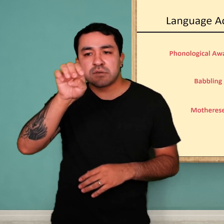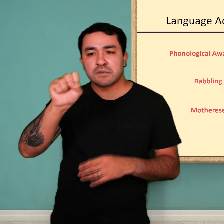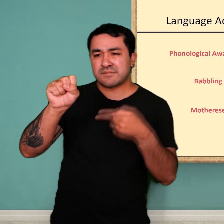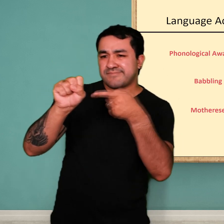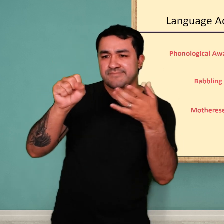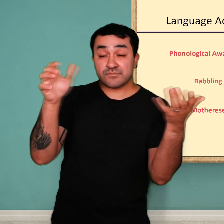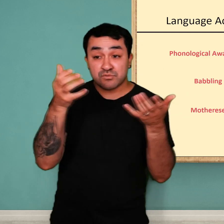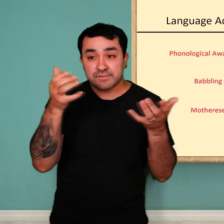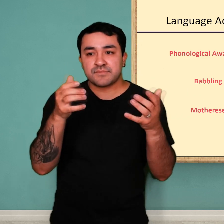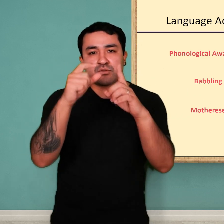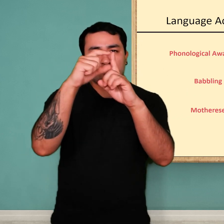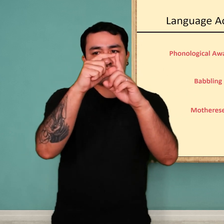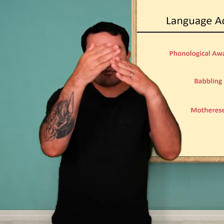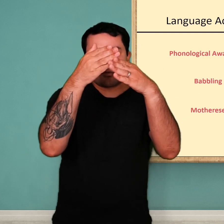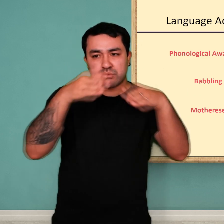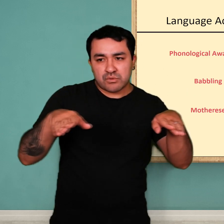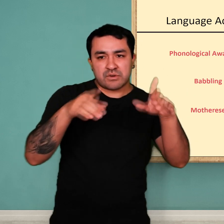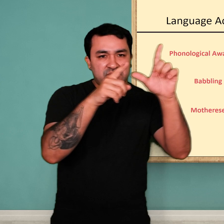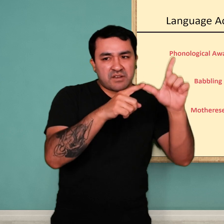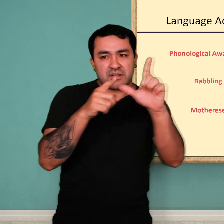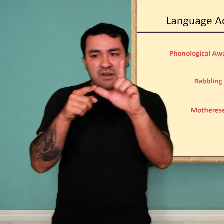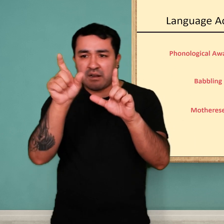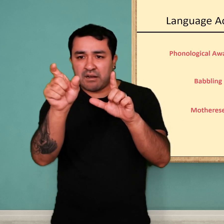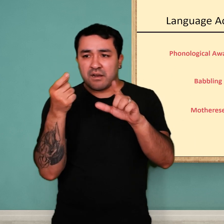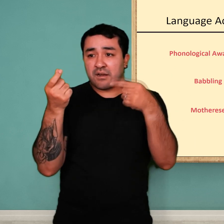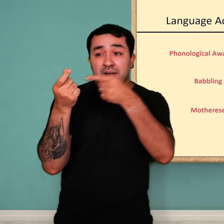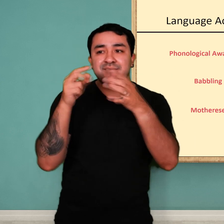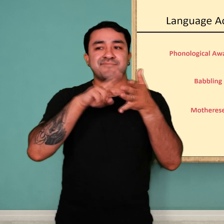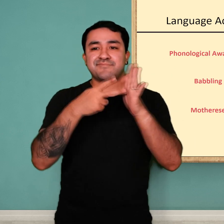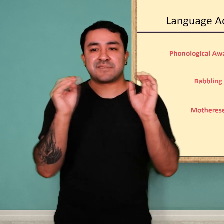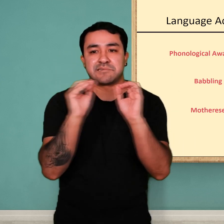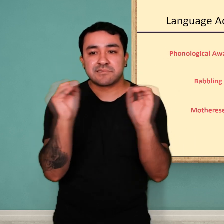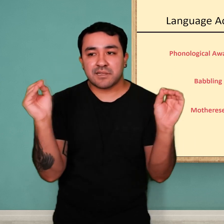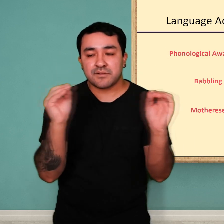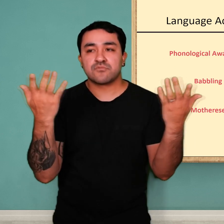One of the most important parts of language acquisition is phonological awareness. Phonemes